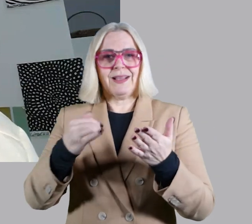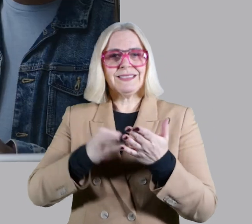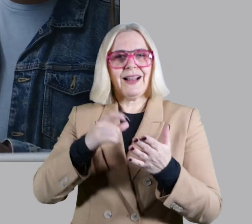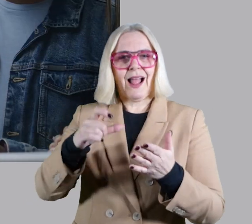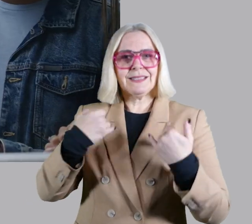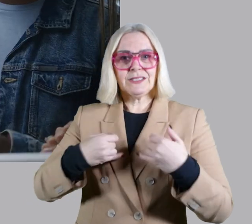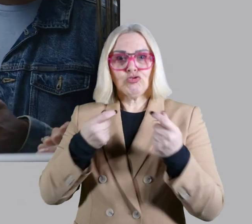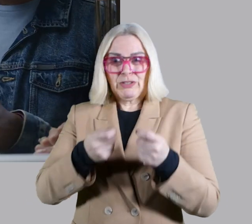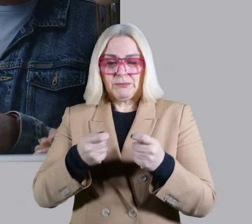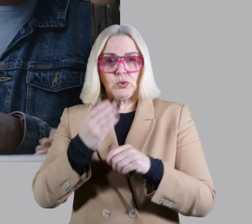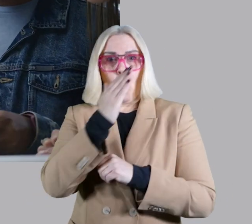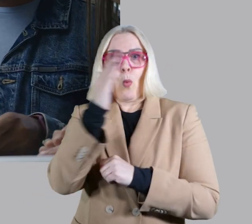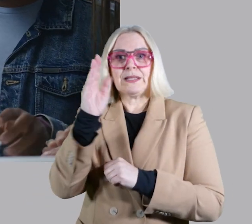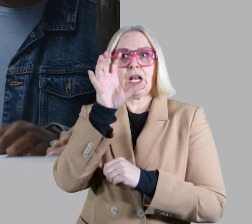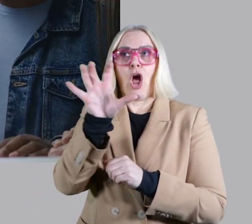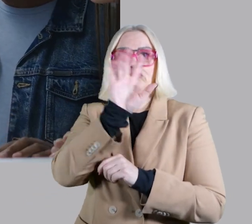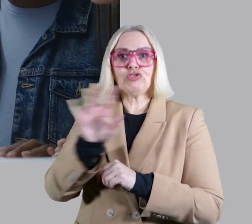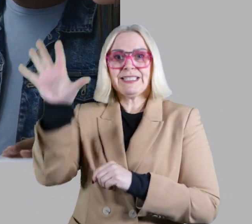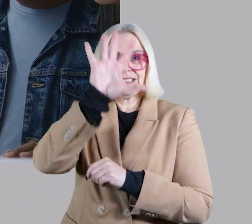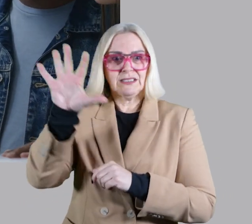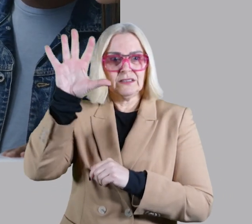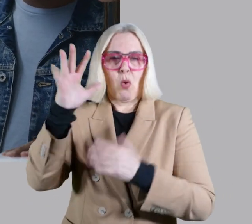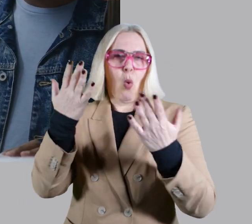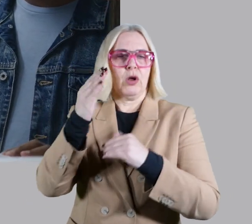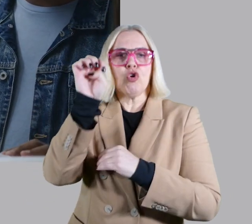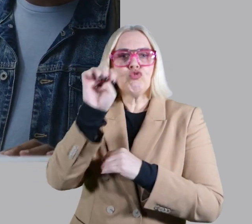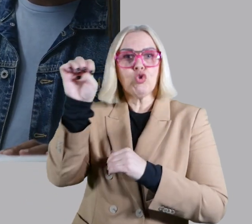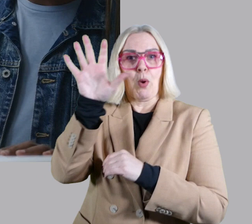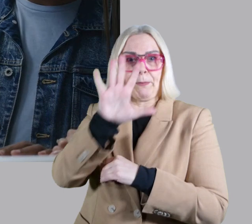If you compare to the sickle cell disease treatment in Western countries